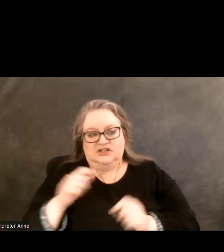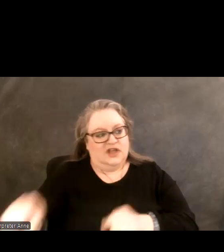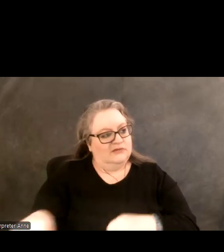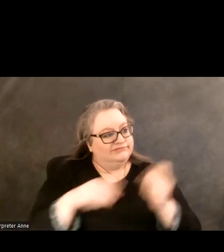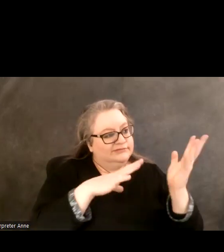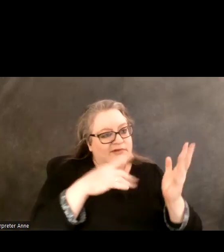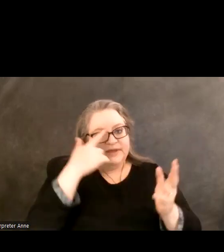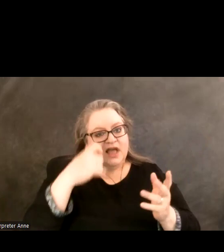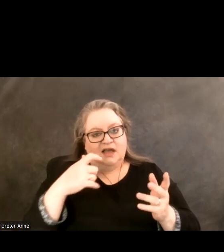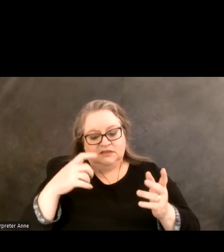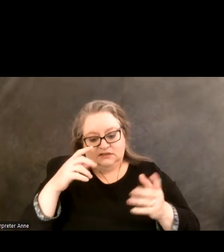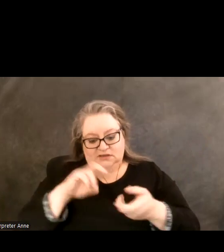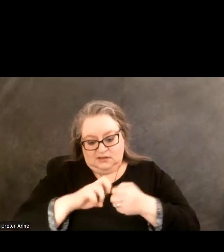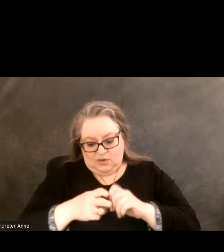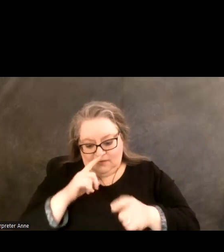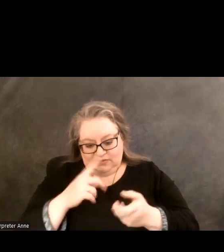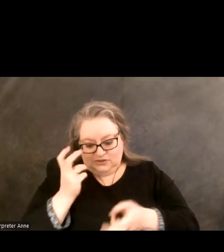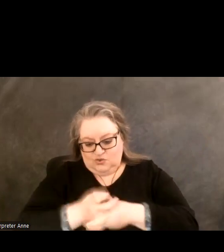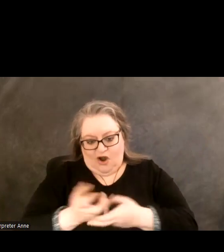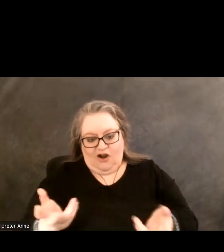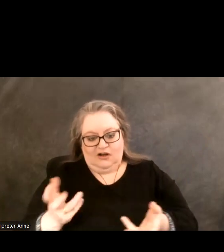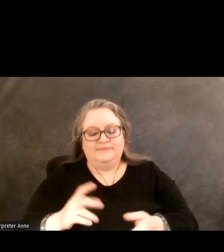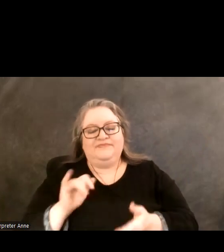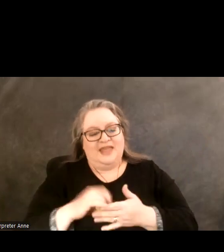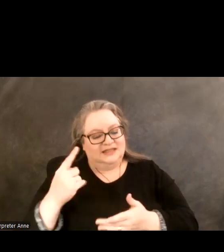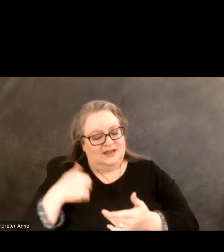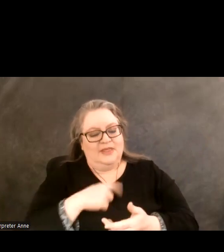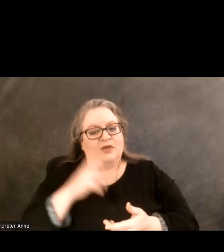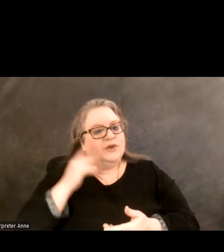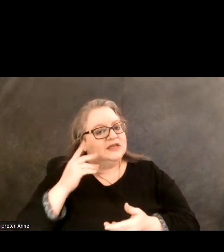too hard" is something that we come up against over and over,